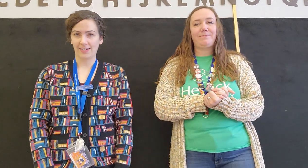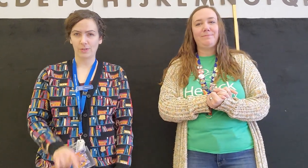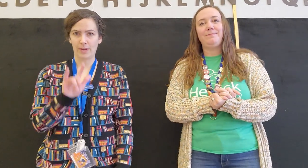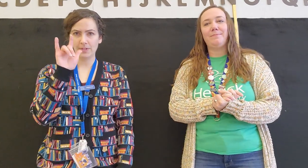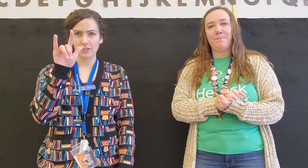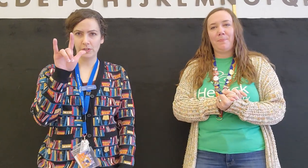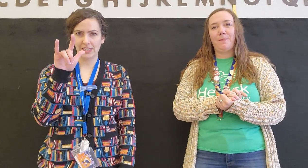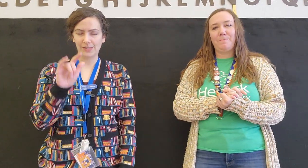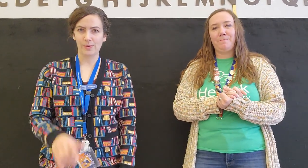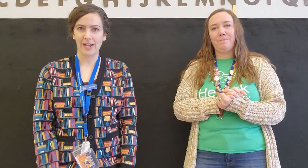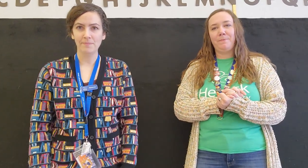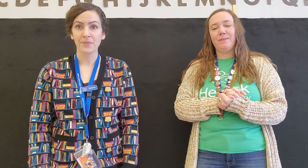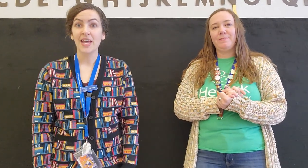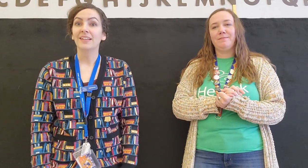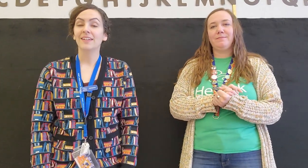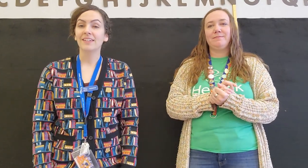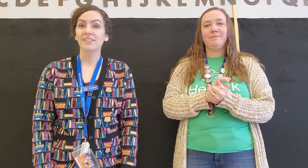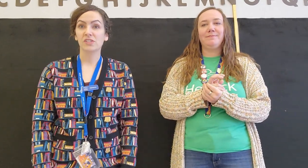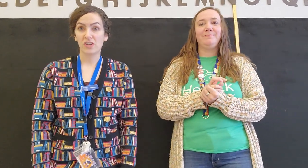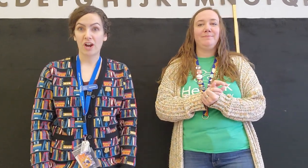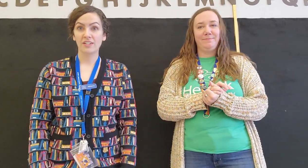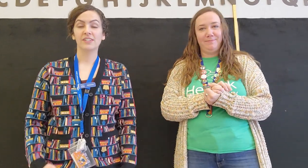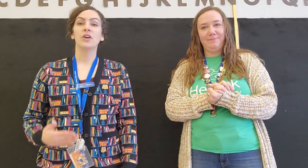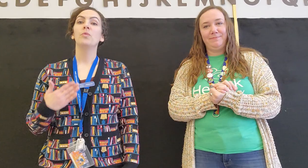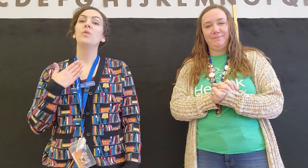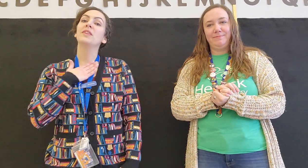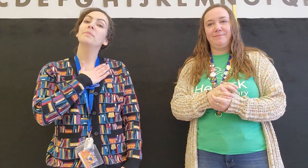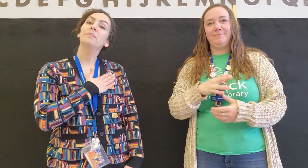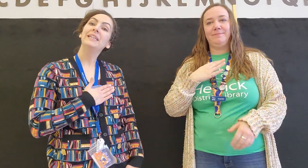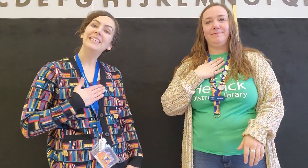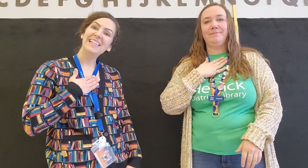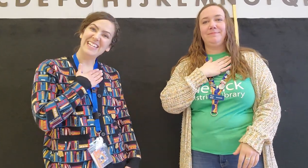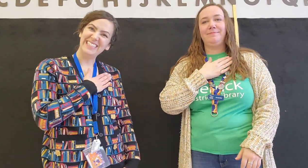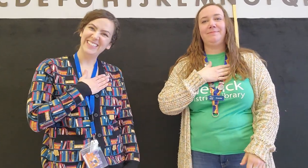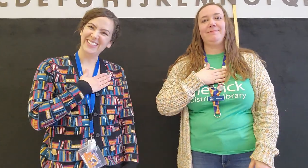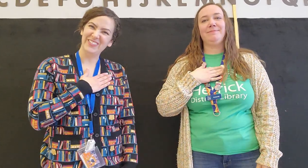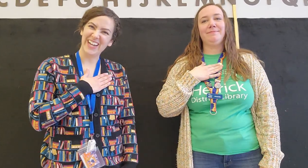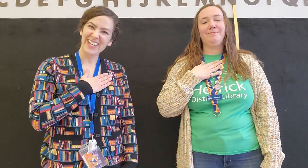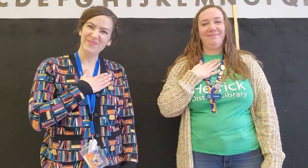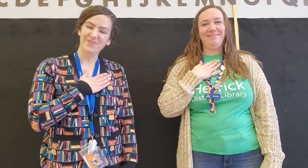So I'm gonna do it this way. Let's start with please. Ready?